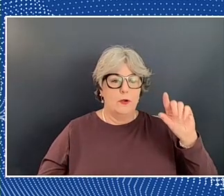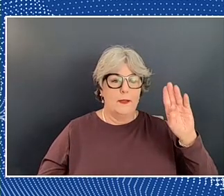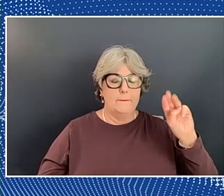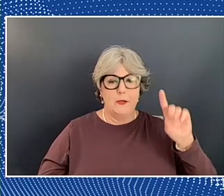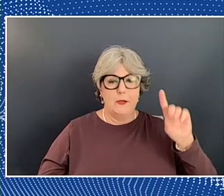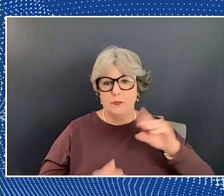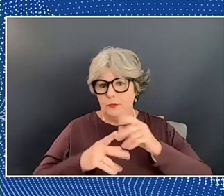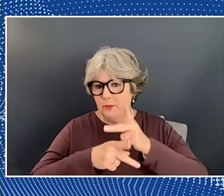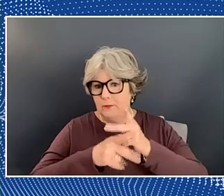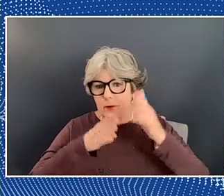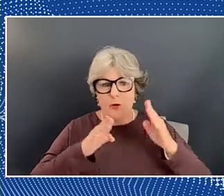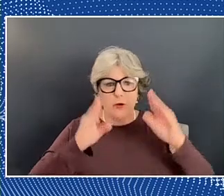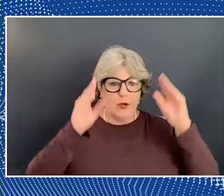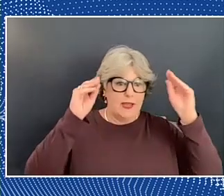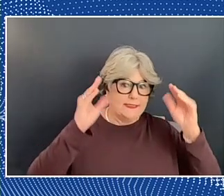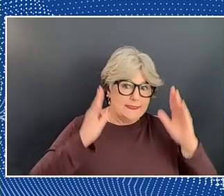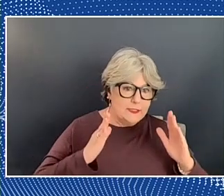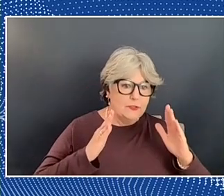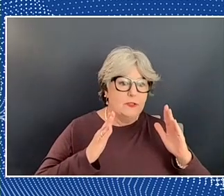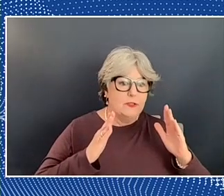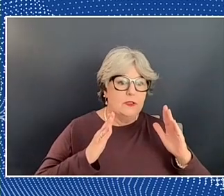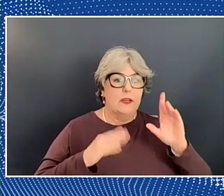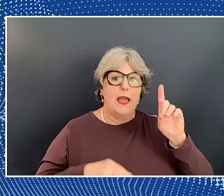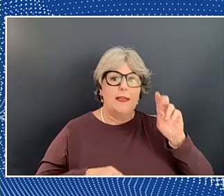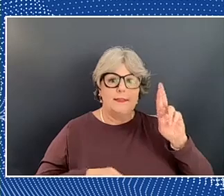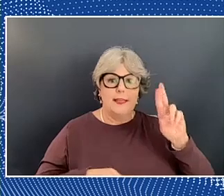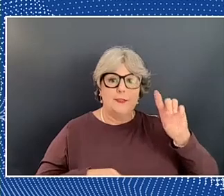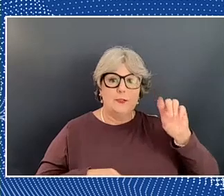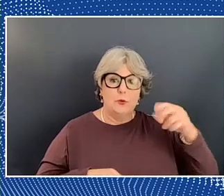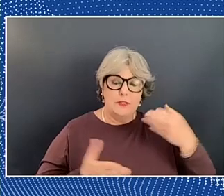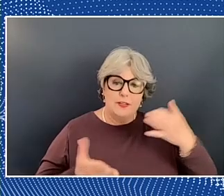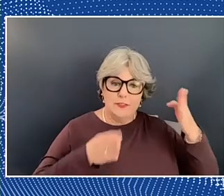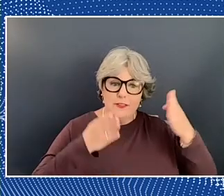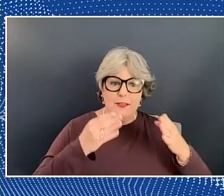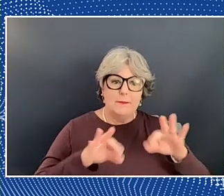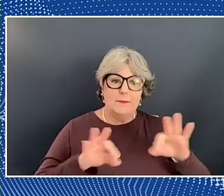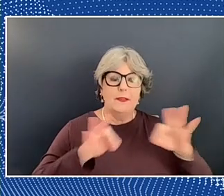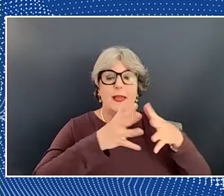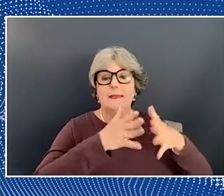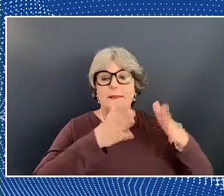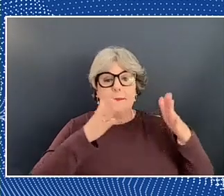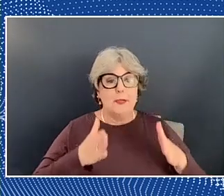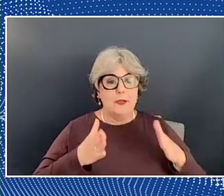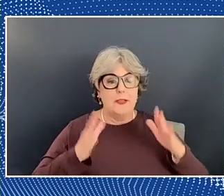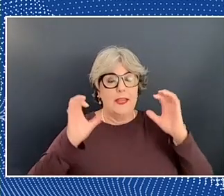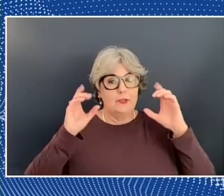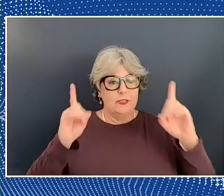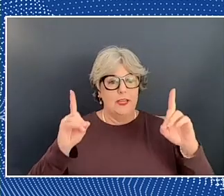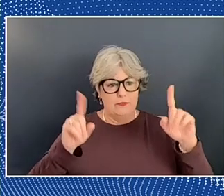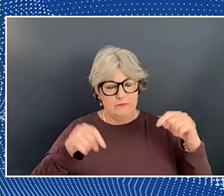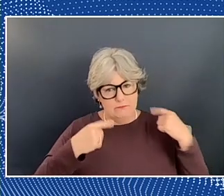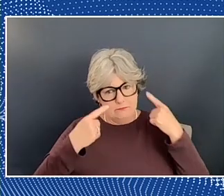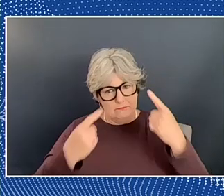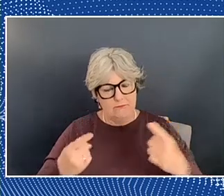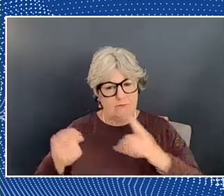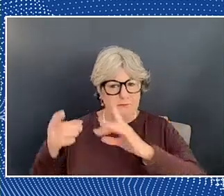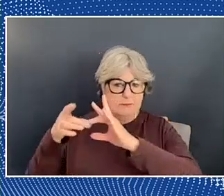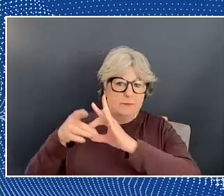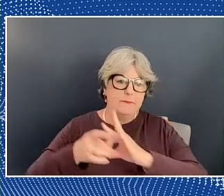teacher, as a DoorDash delivery driver, and most importantly, as an American, education has been a bridge that has interconnected me to the intersections of